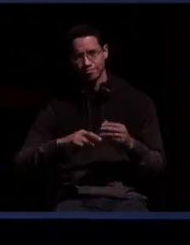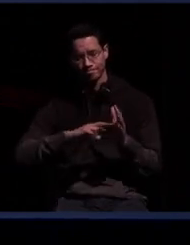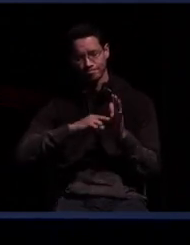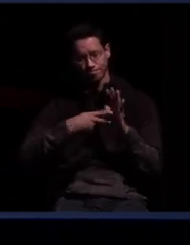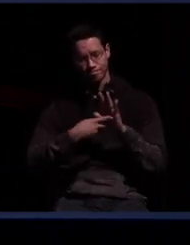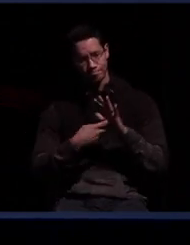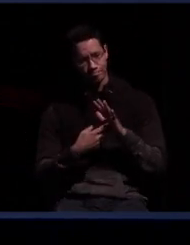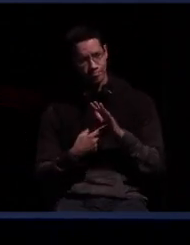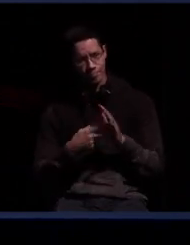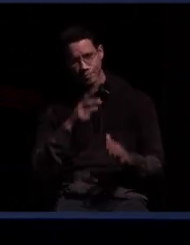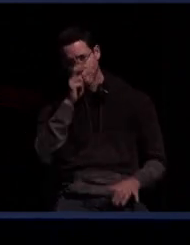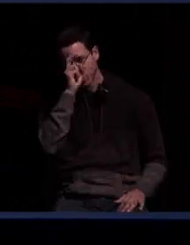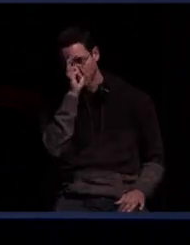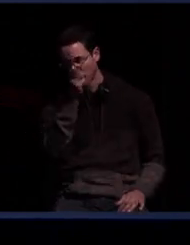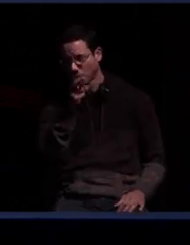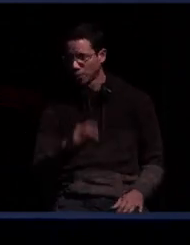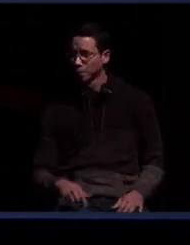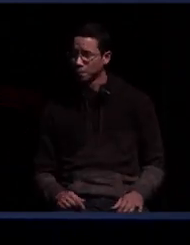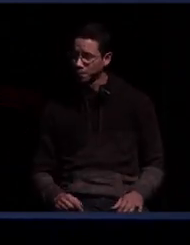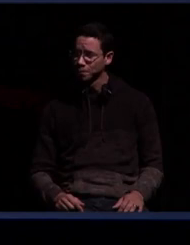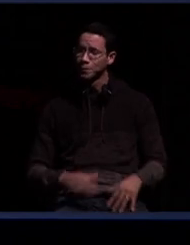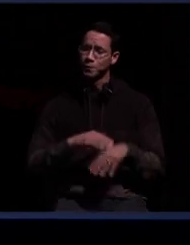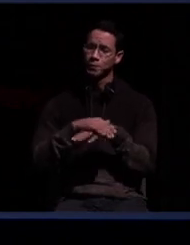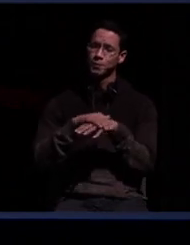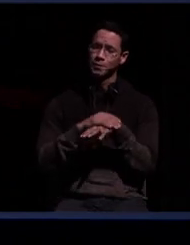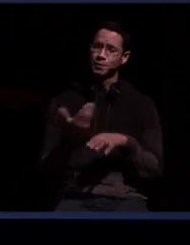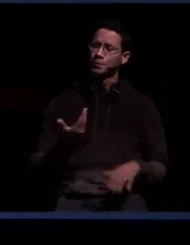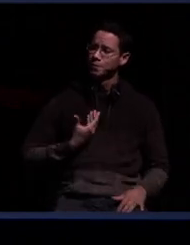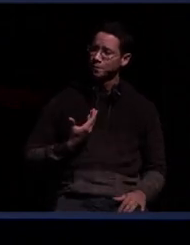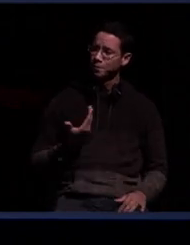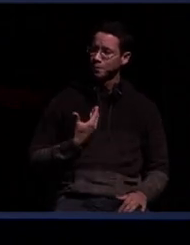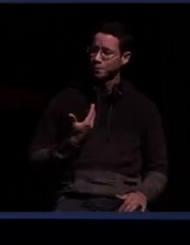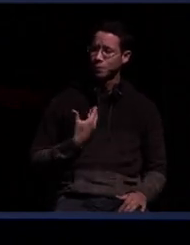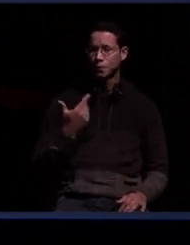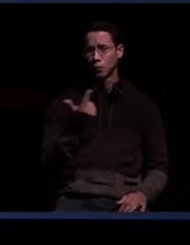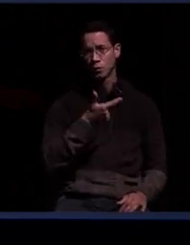But I was talking to a colleague about another event.